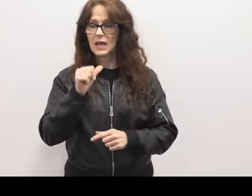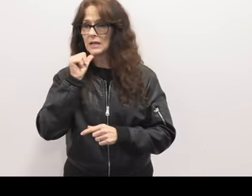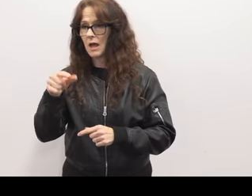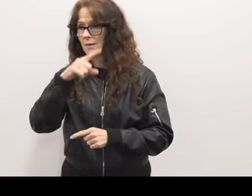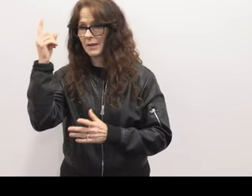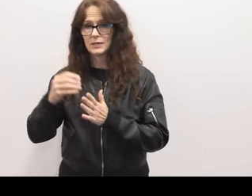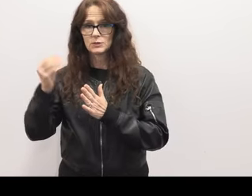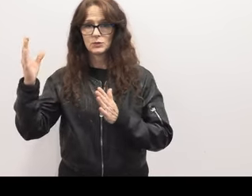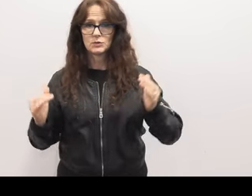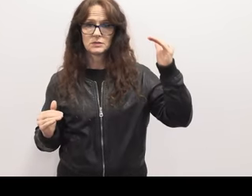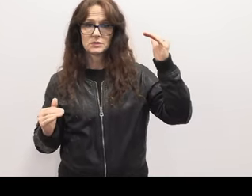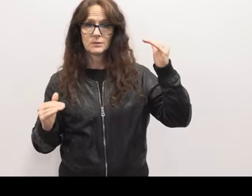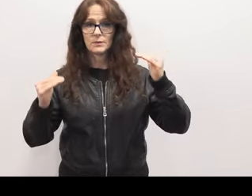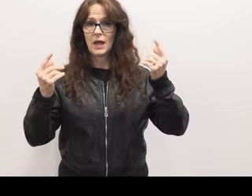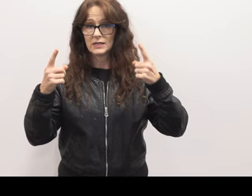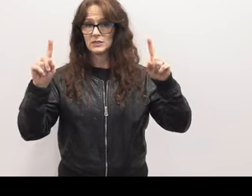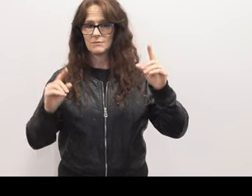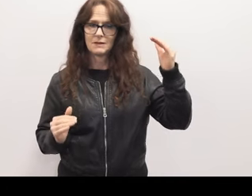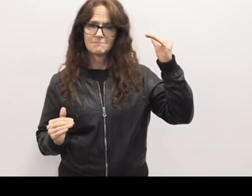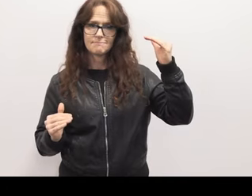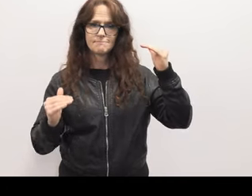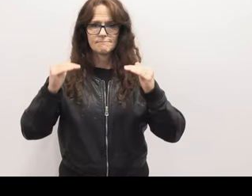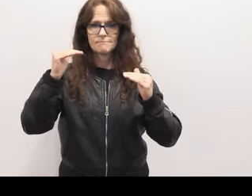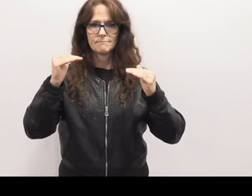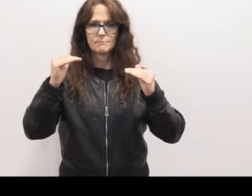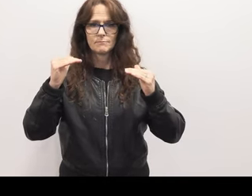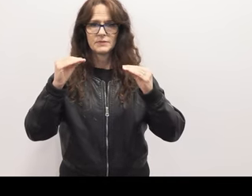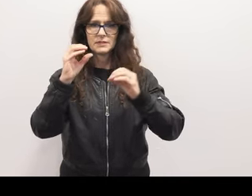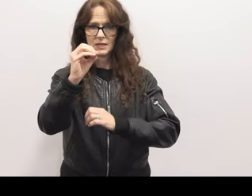achievement is reduced to zero.